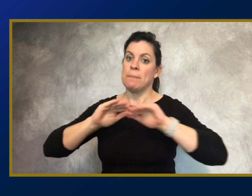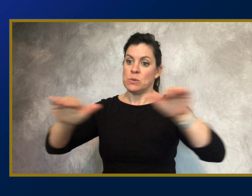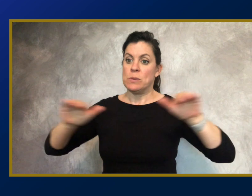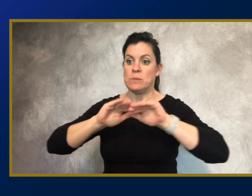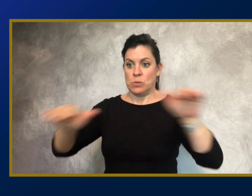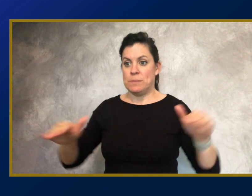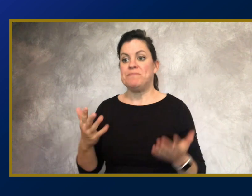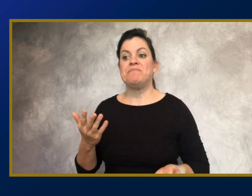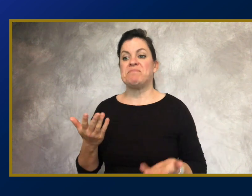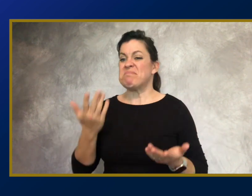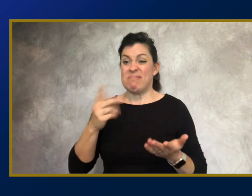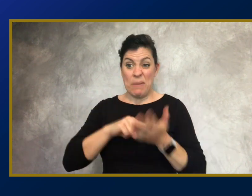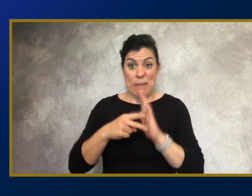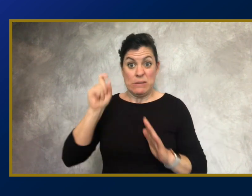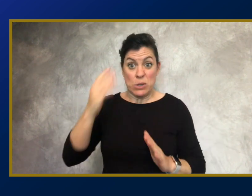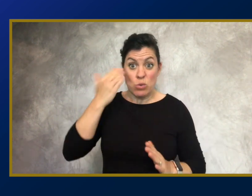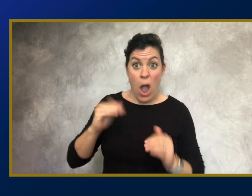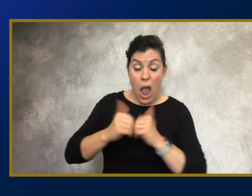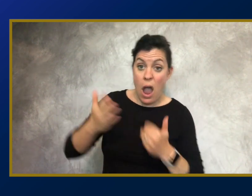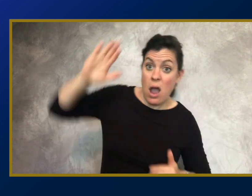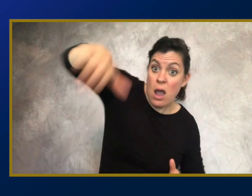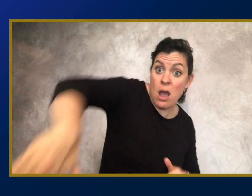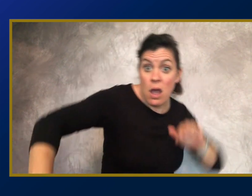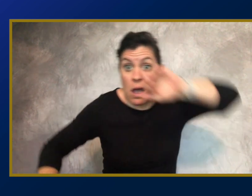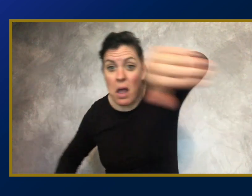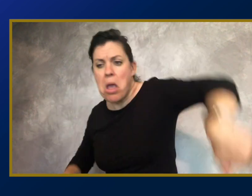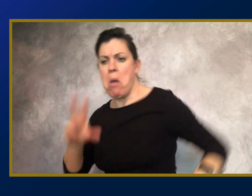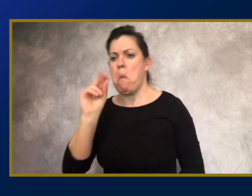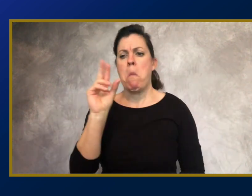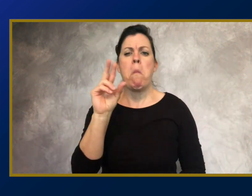in swimming. If they're jumping in and out of the pool, that's wonderful strength for legs and arms.